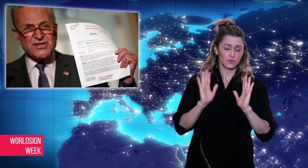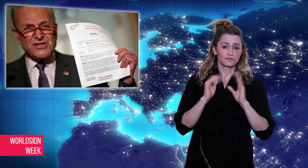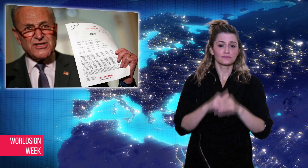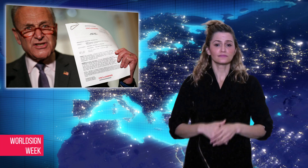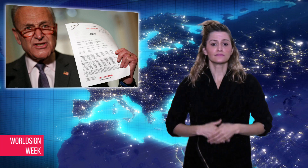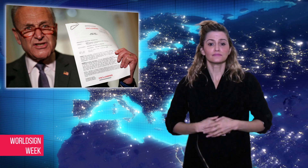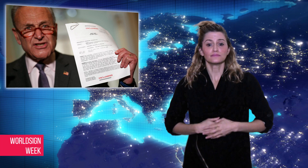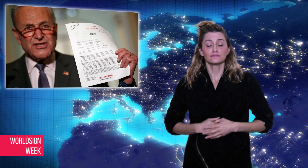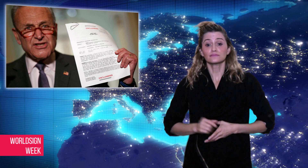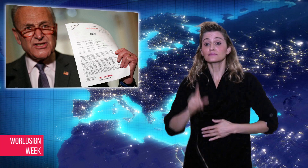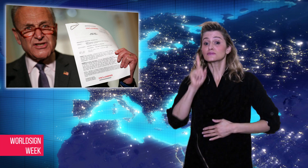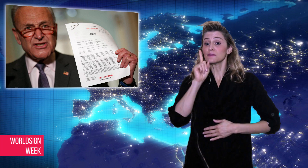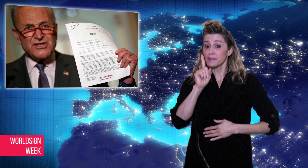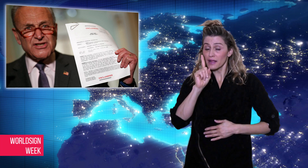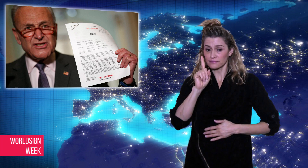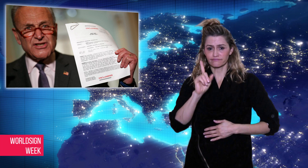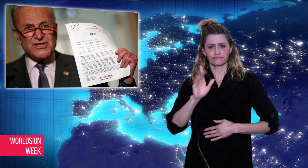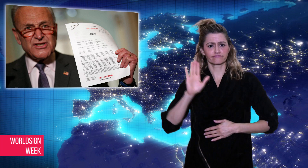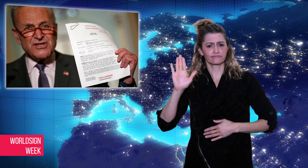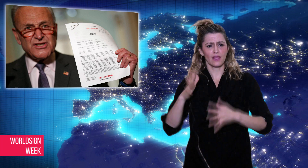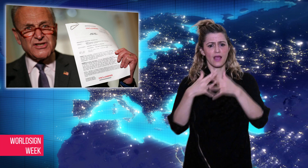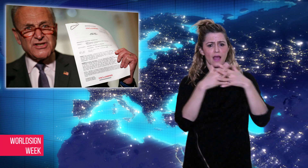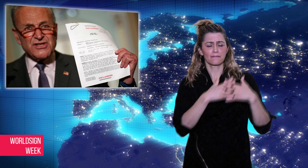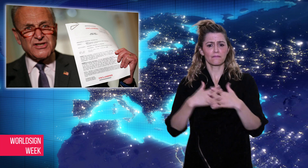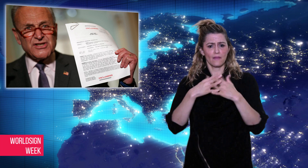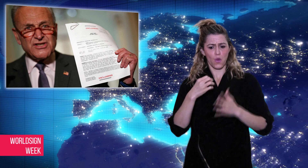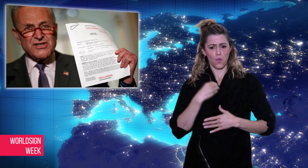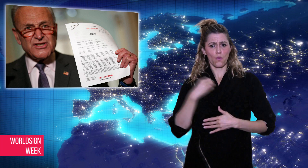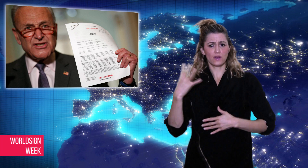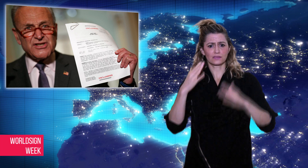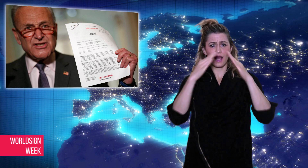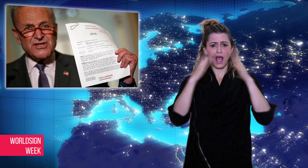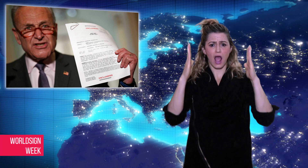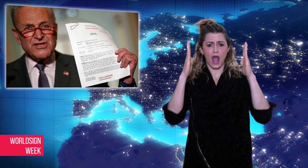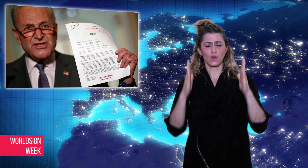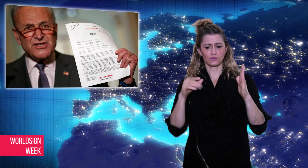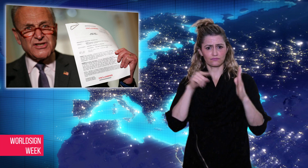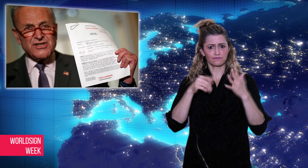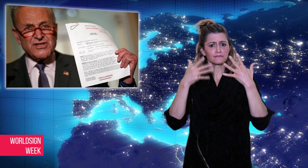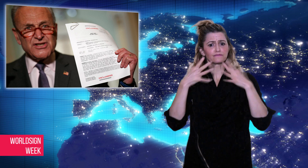information on Joe Biden.